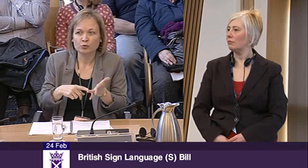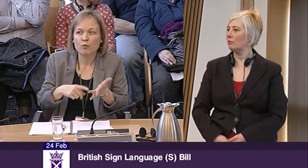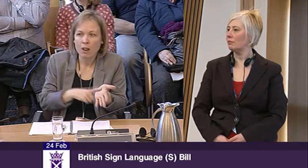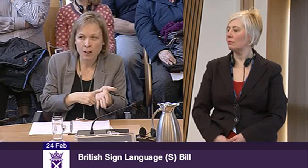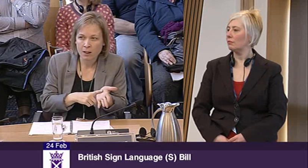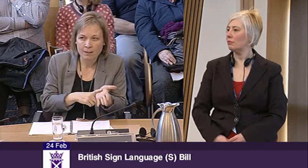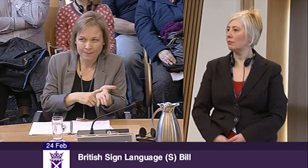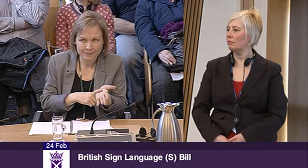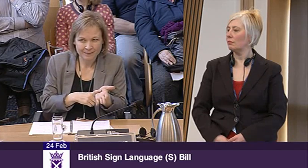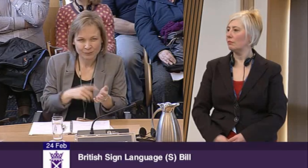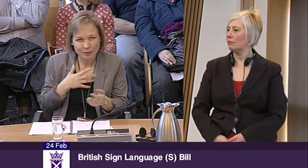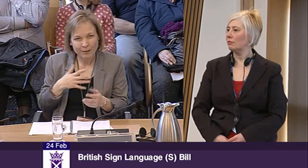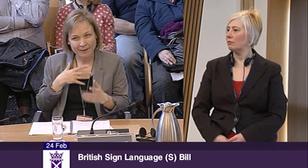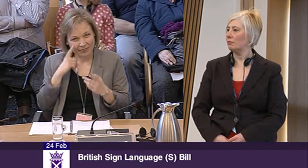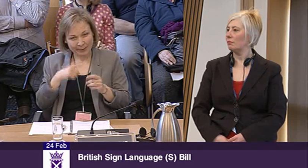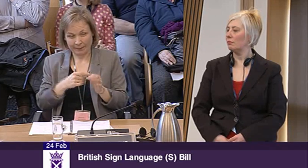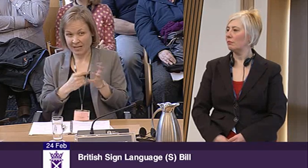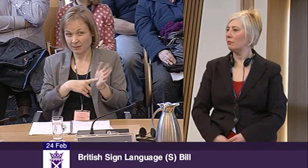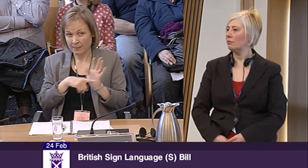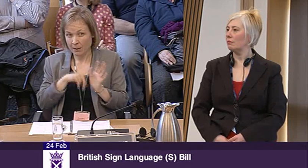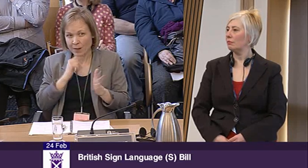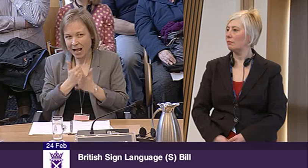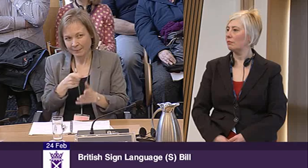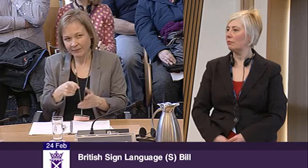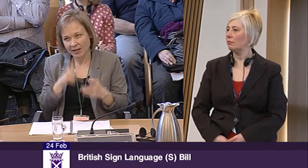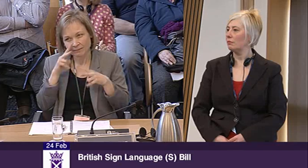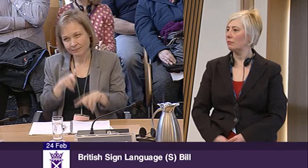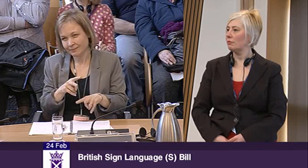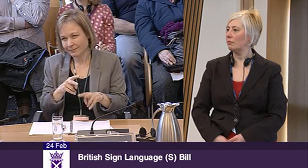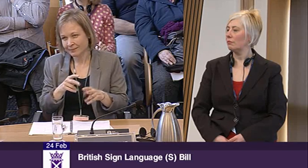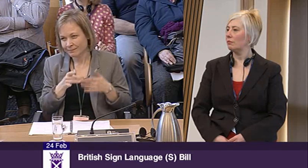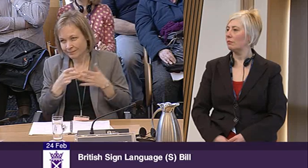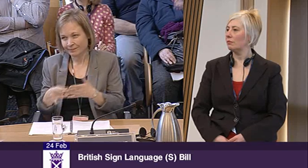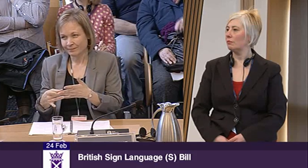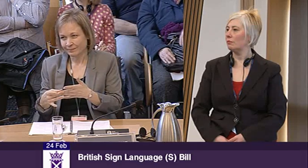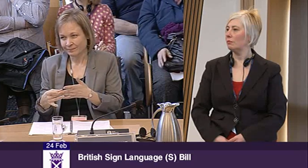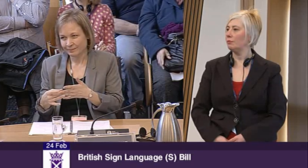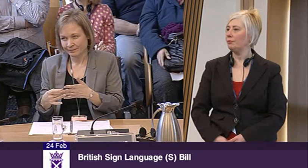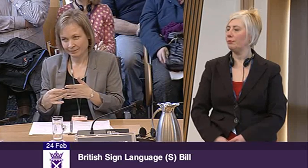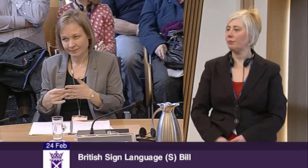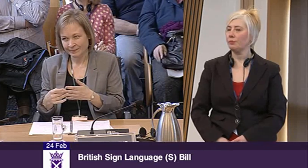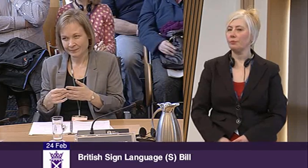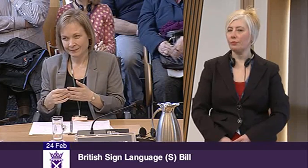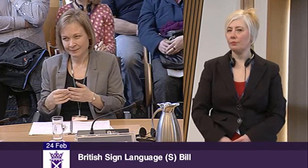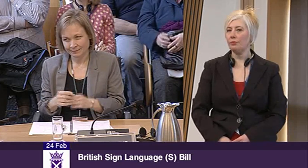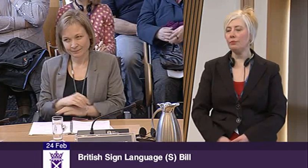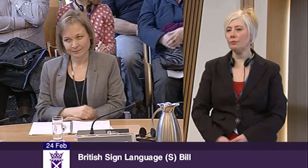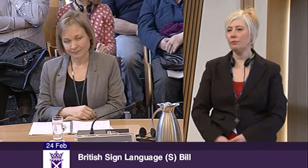than as a tool or something that is added on to our lives; it is part of us. I think that the bill will really help with that and take a lead on that.